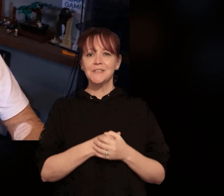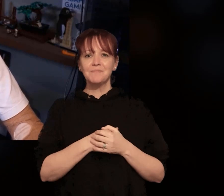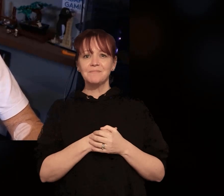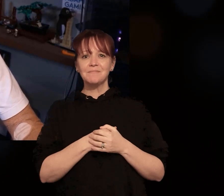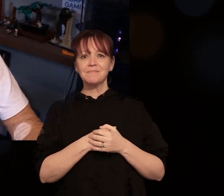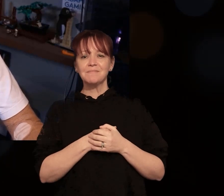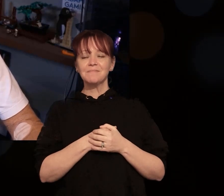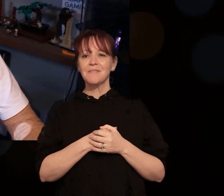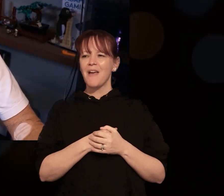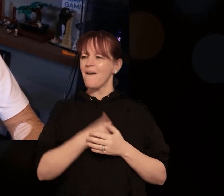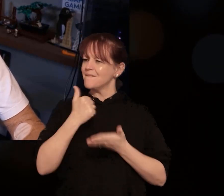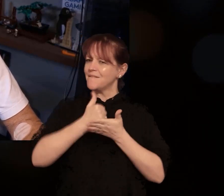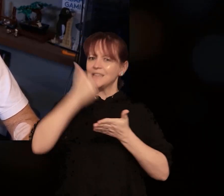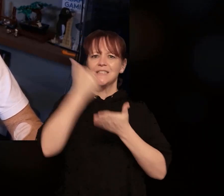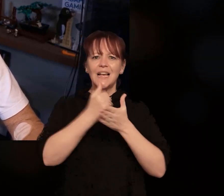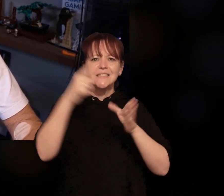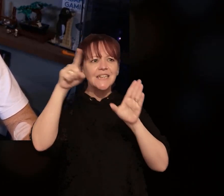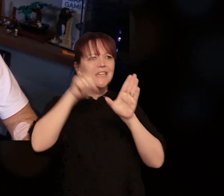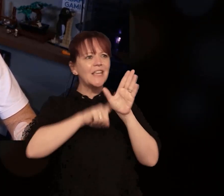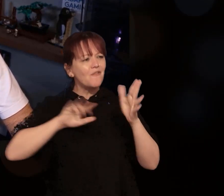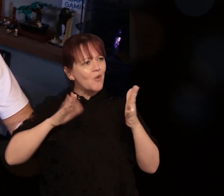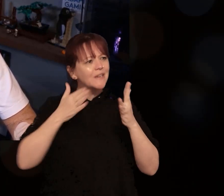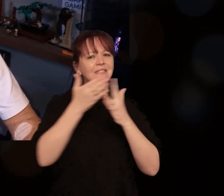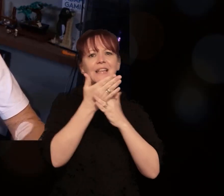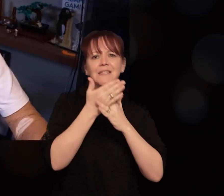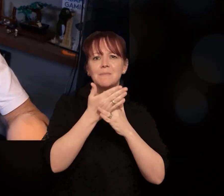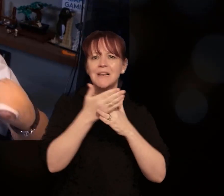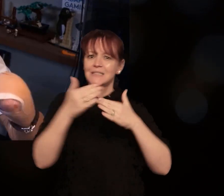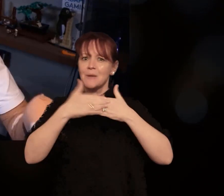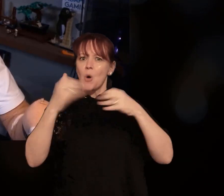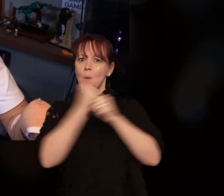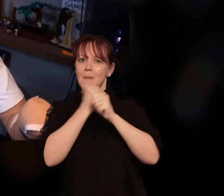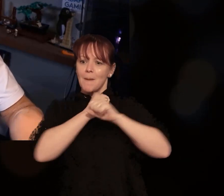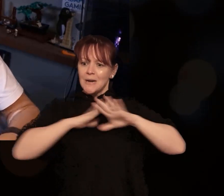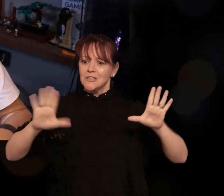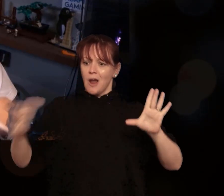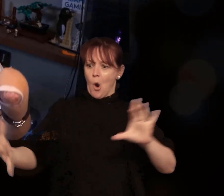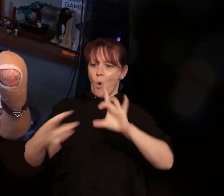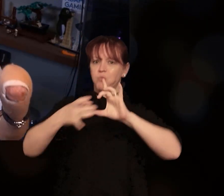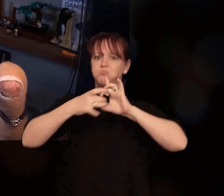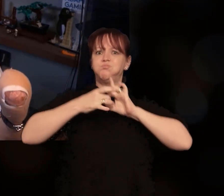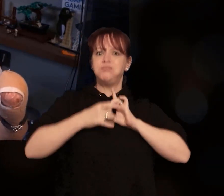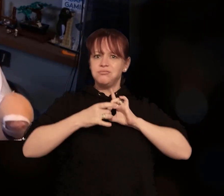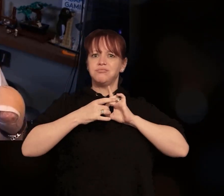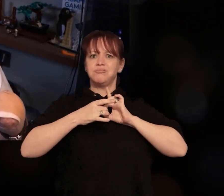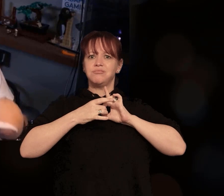with ever more publishers joining the ranks of those making consistent and significant efforts,